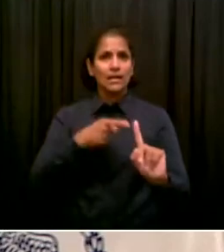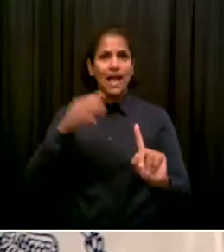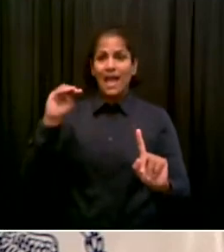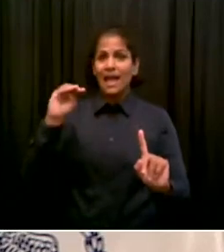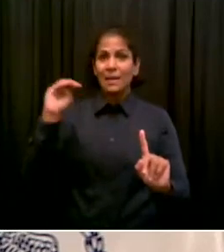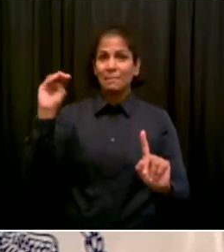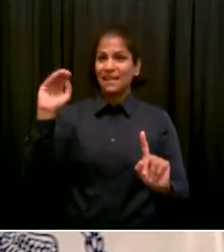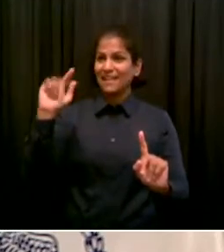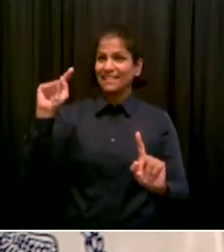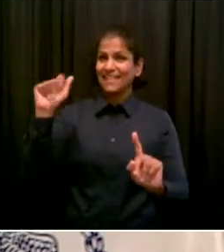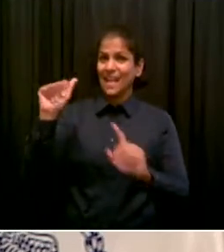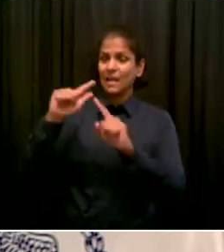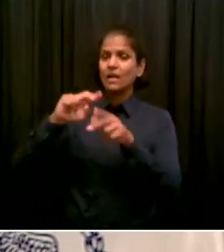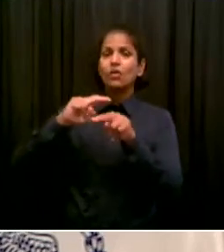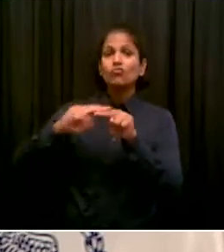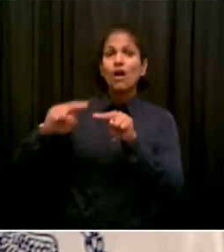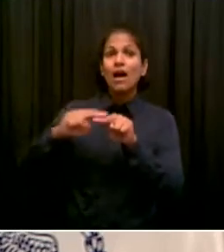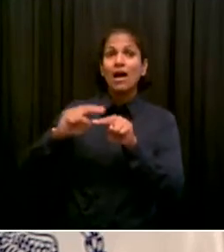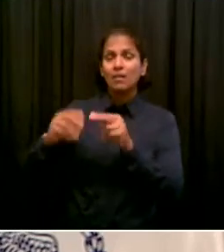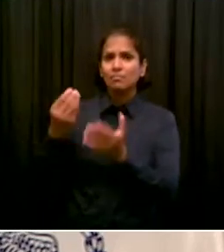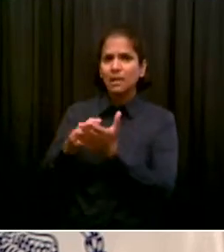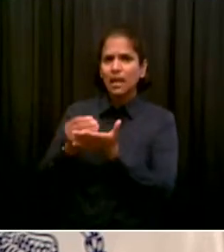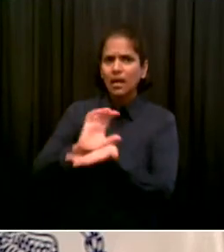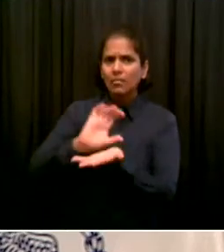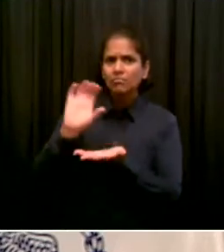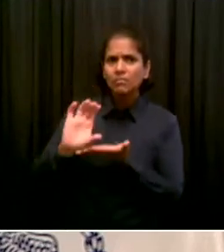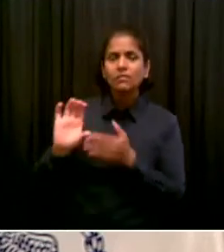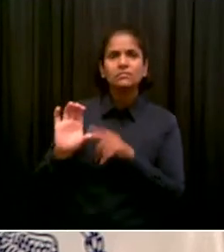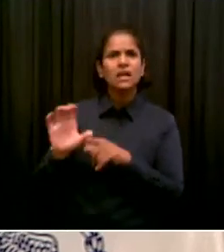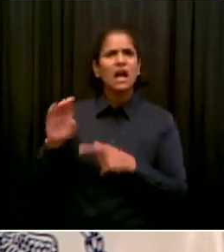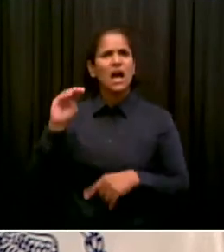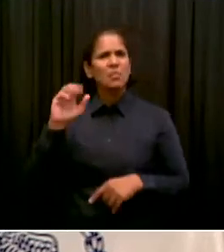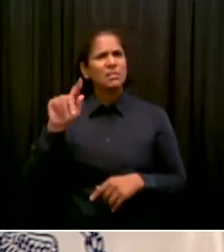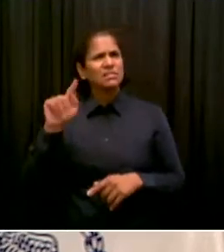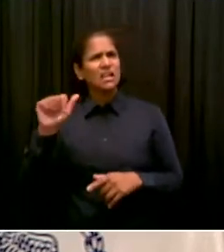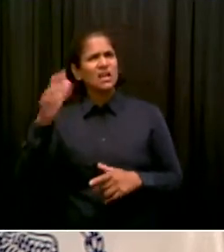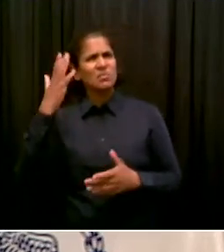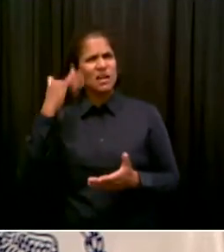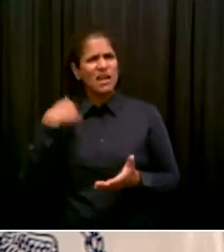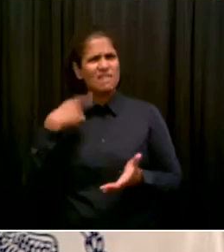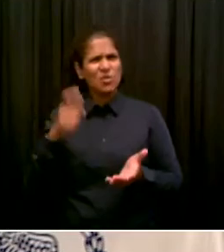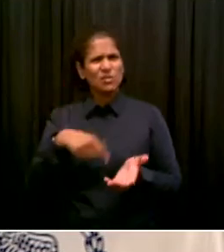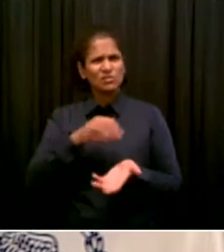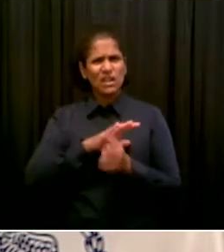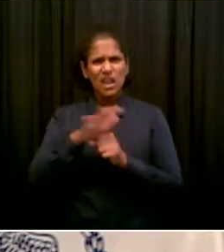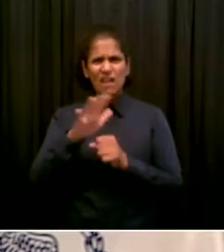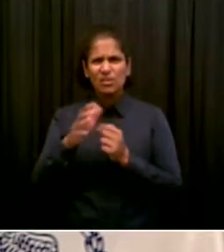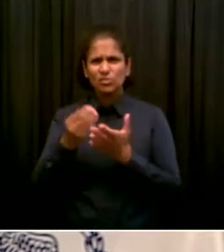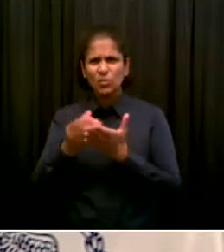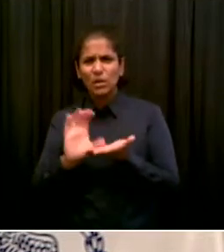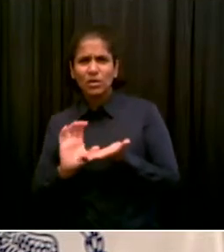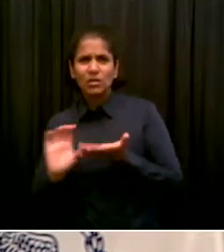MTA FUNDING AND THE NEED FOR MORE FEDERAL FUNDING.